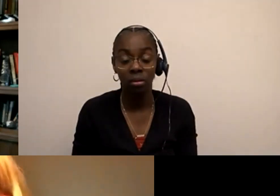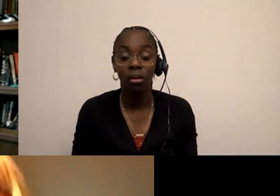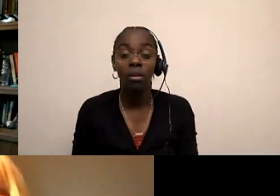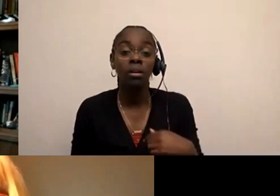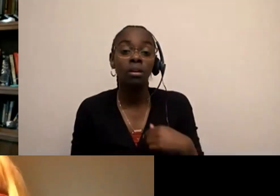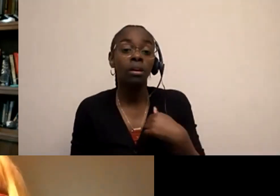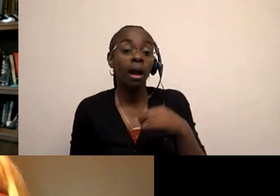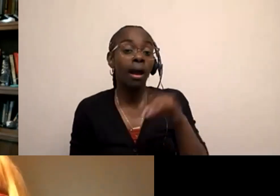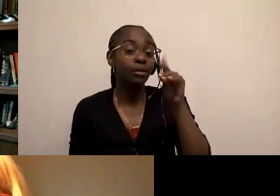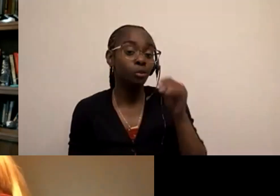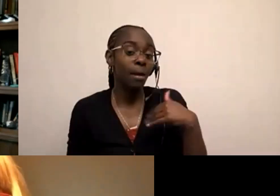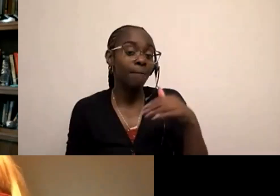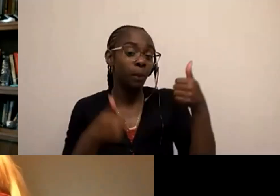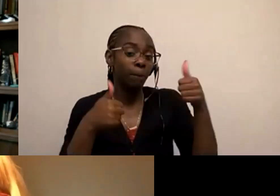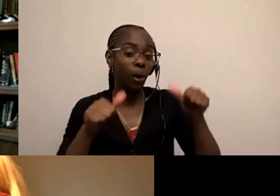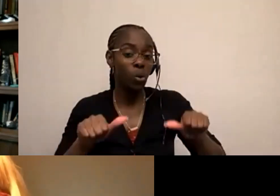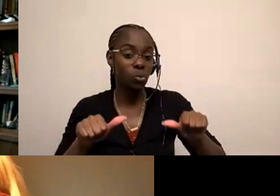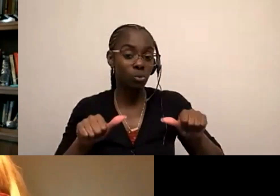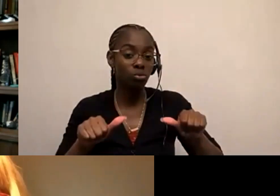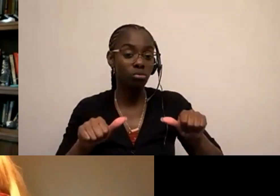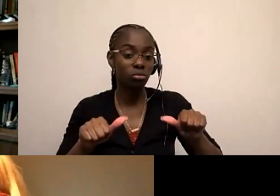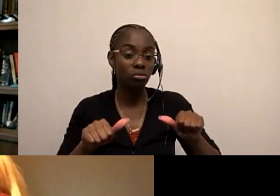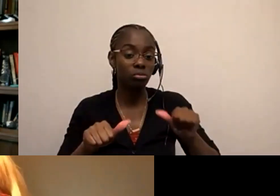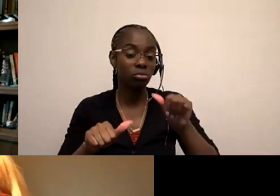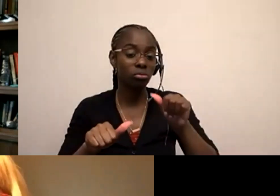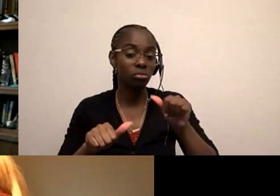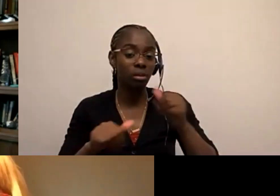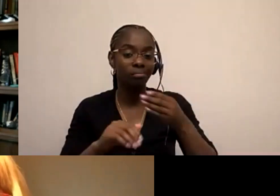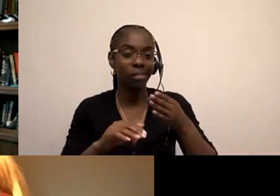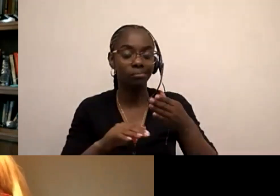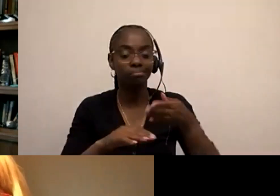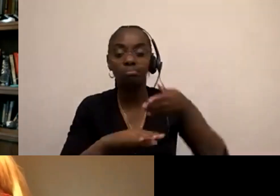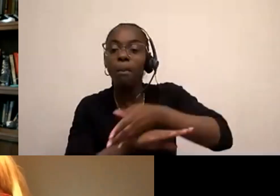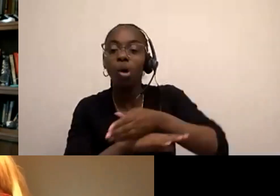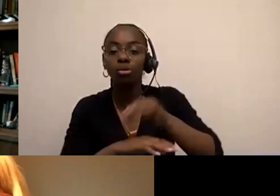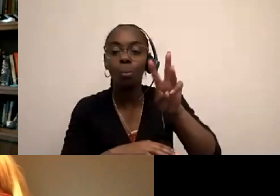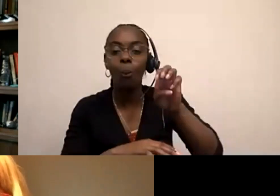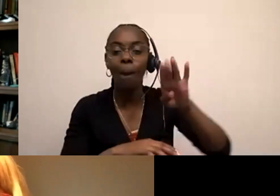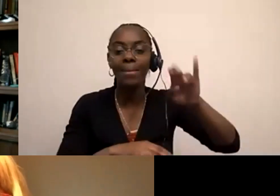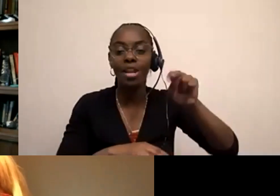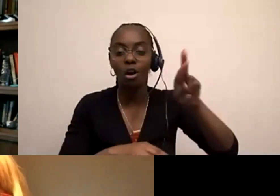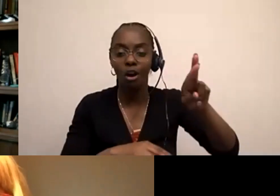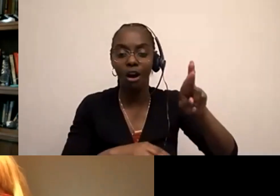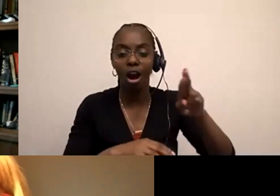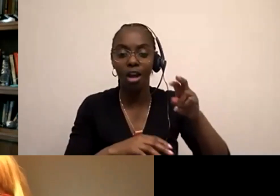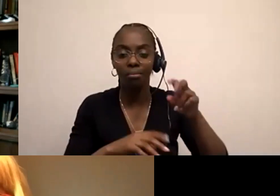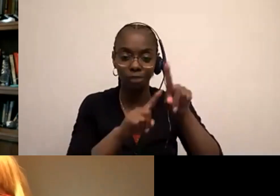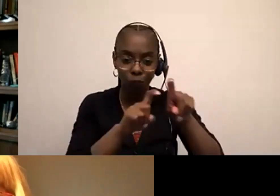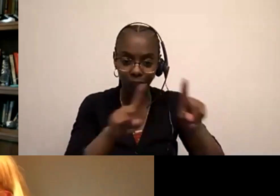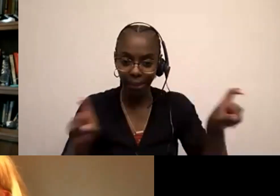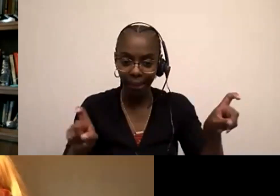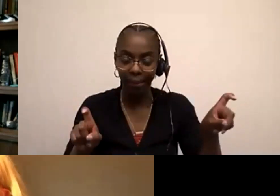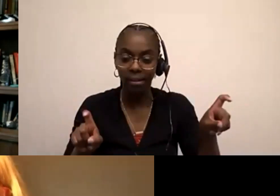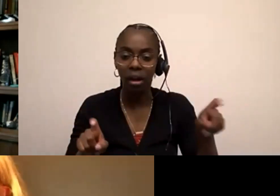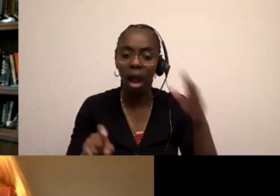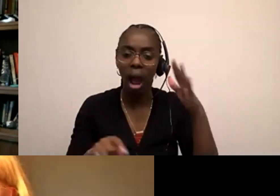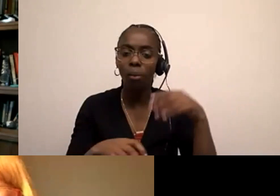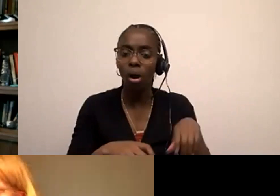THE POST WEBINAR SURVEY AND WHAT WE USE THIS FOR I'M GOING TO PUT IT OVER